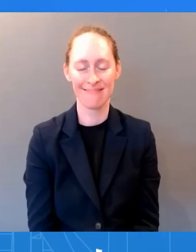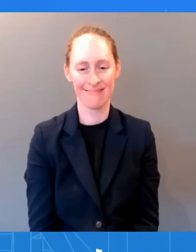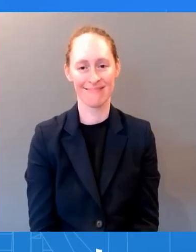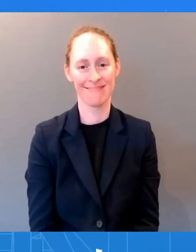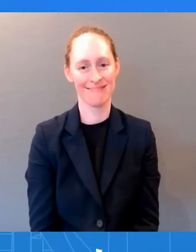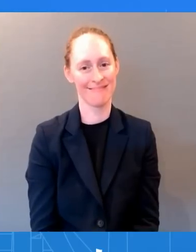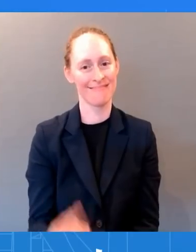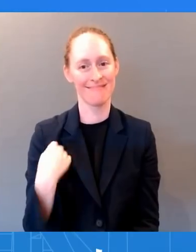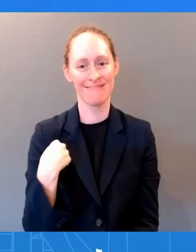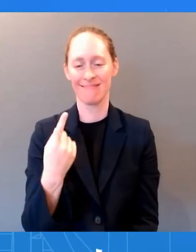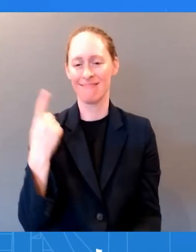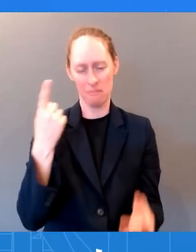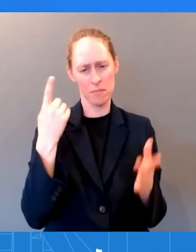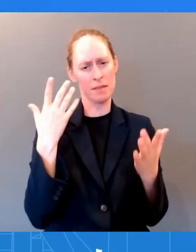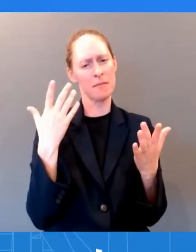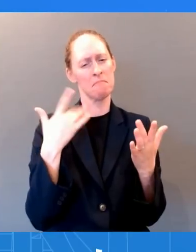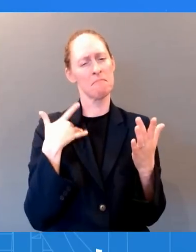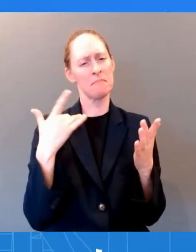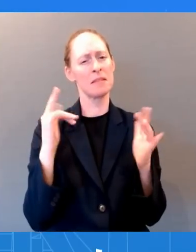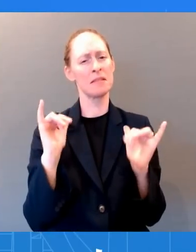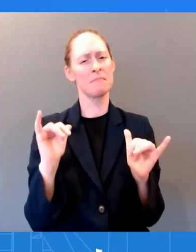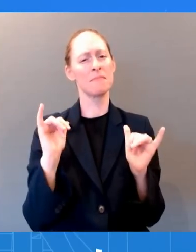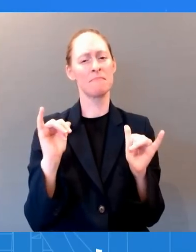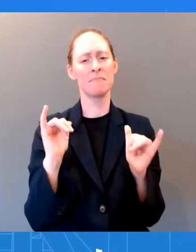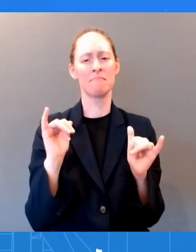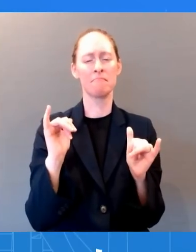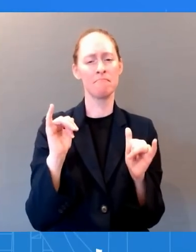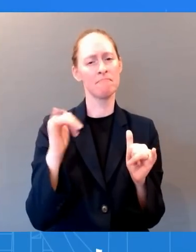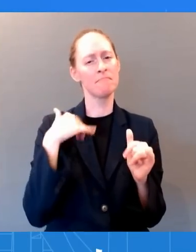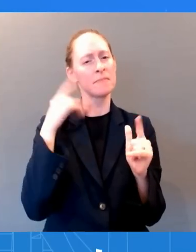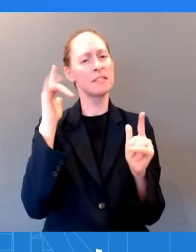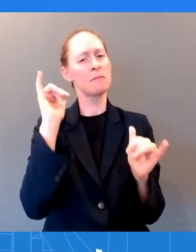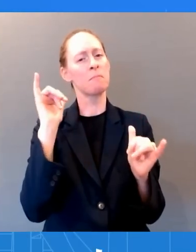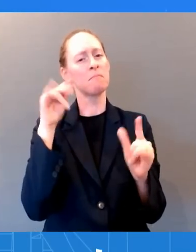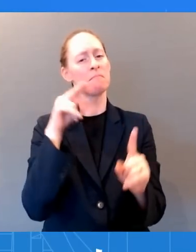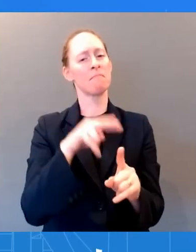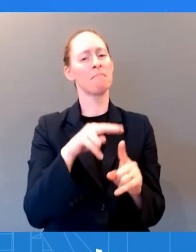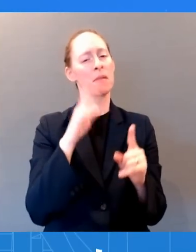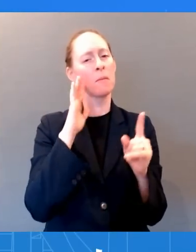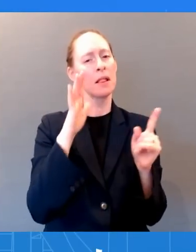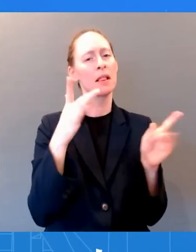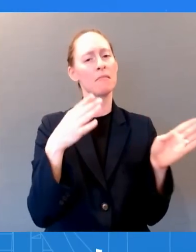especially as we're in a transition for a stable and steady growth. And that is something that is important